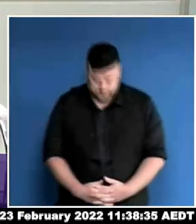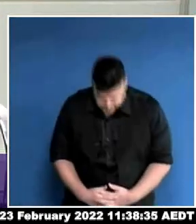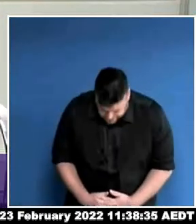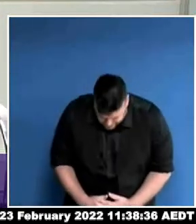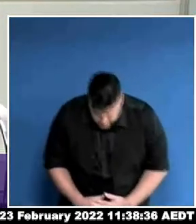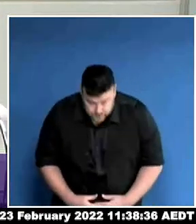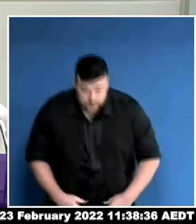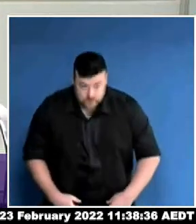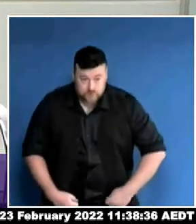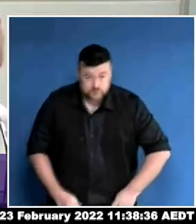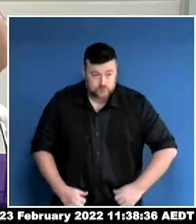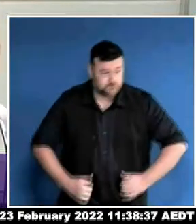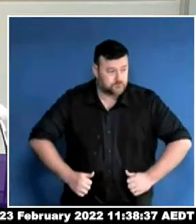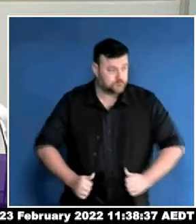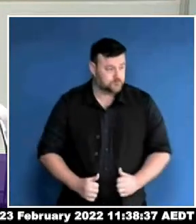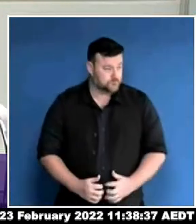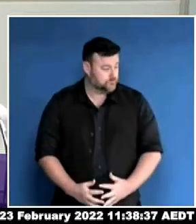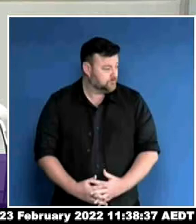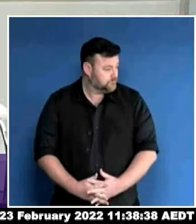The answer is really as early as possible.